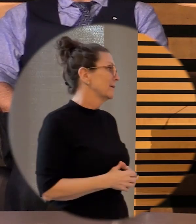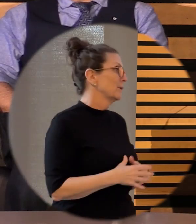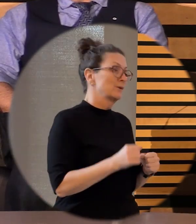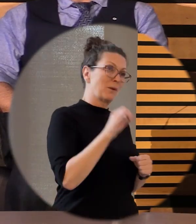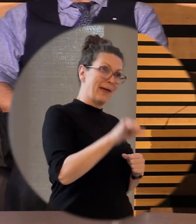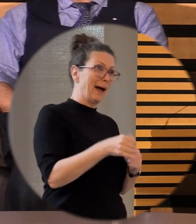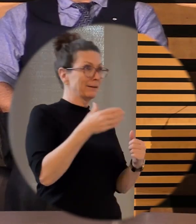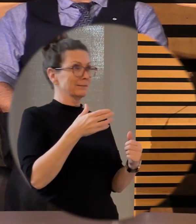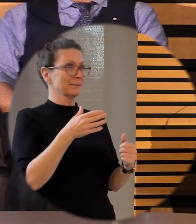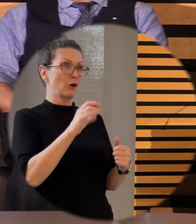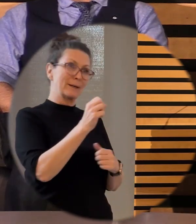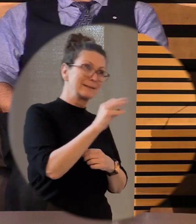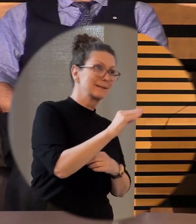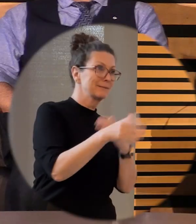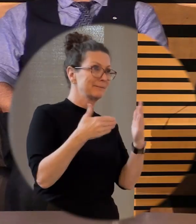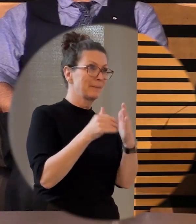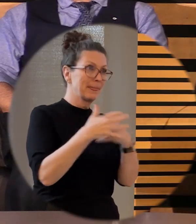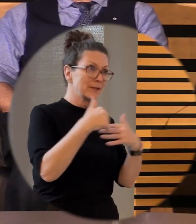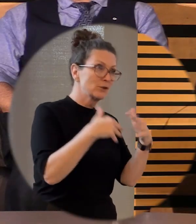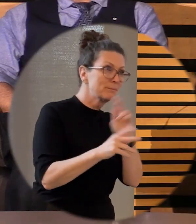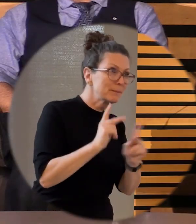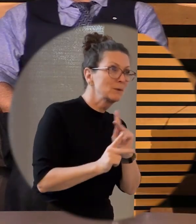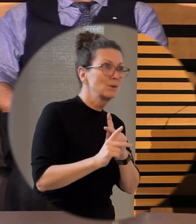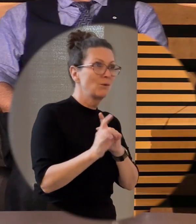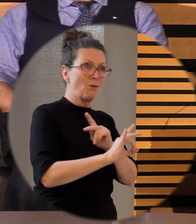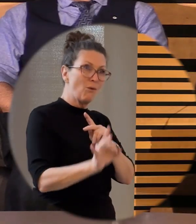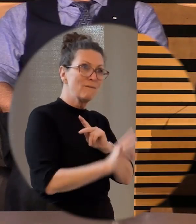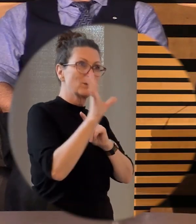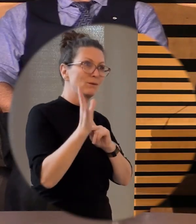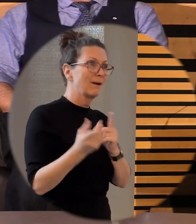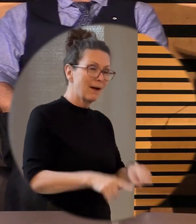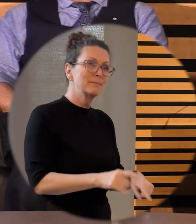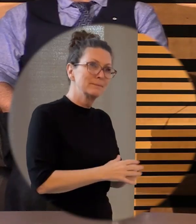Anti-Indigenous racism is a big thing for sure. Um accessibility is the other thing in systems and in